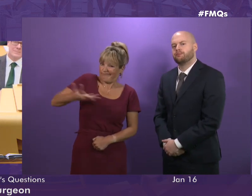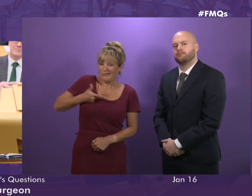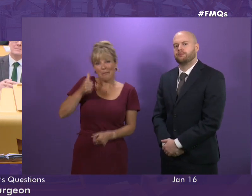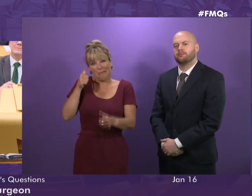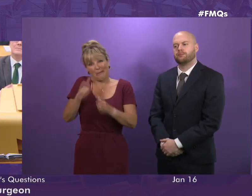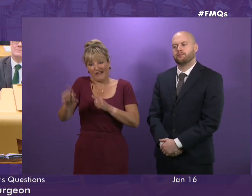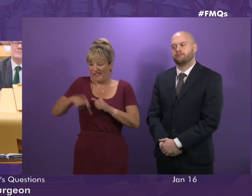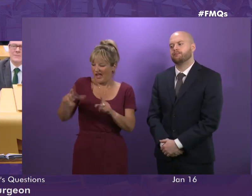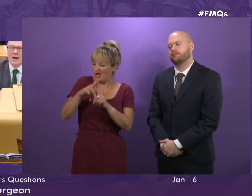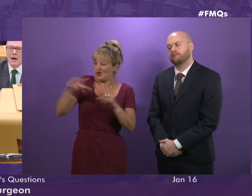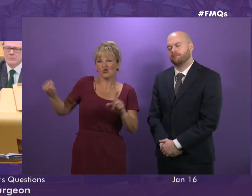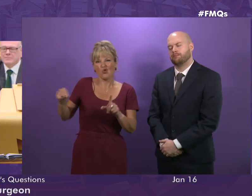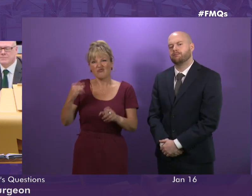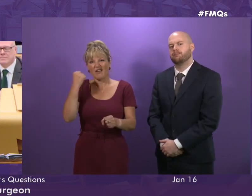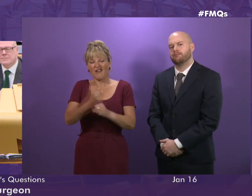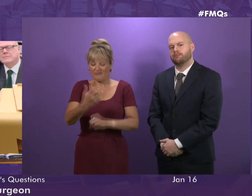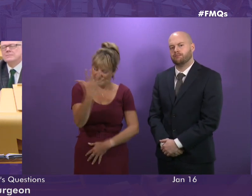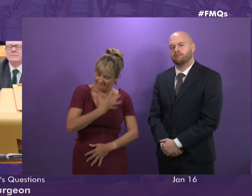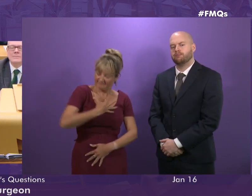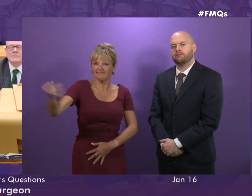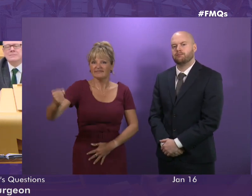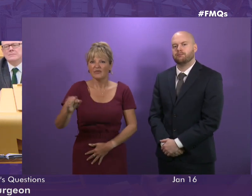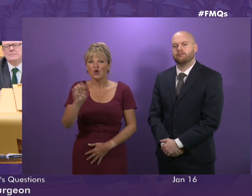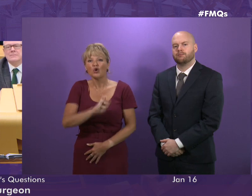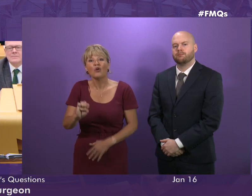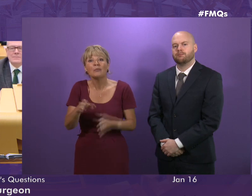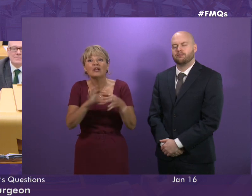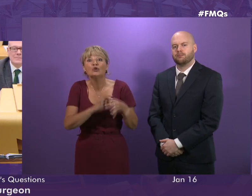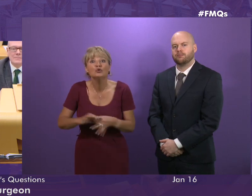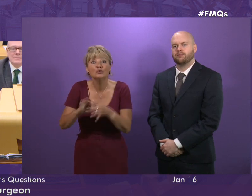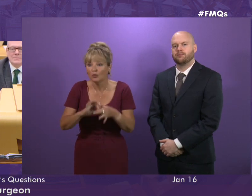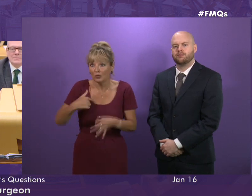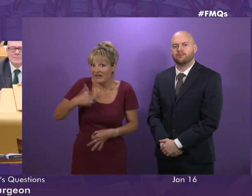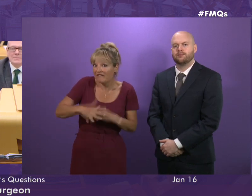us out of the European Union against our will. I do not believe only that we deserve better;